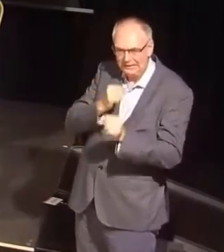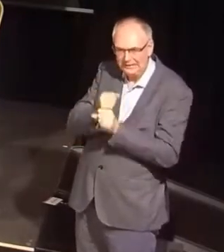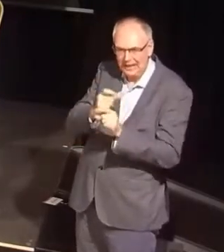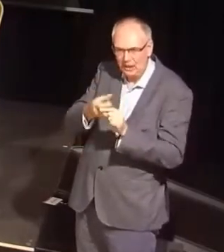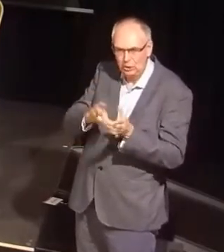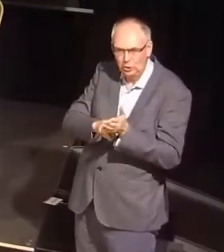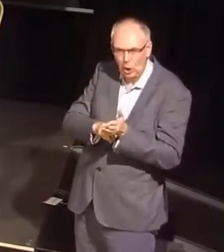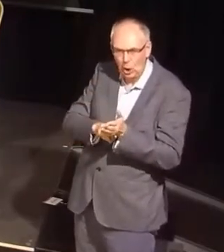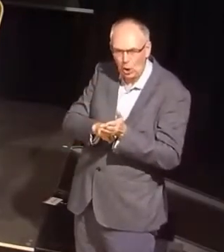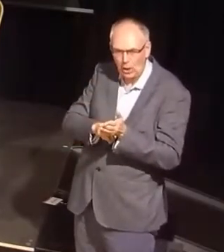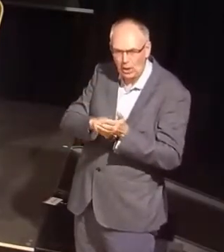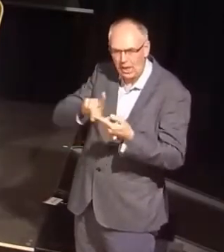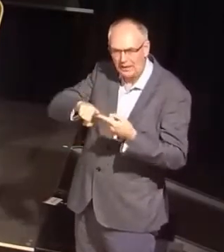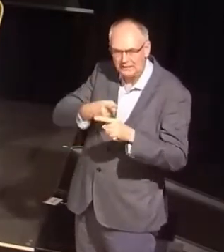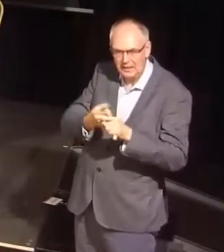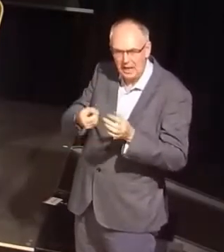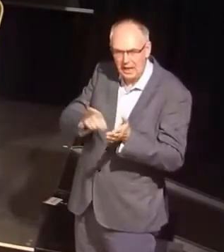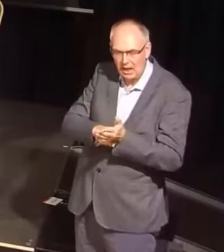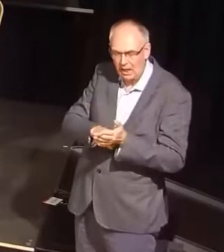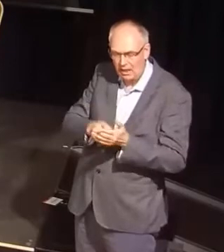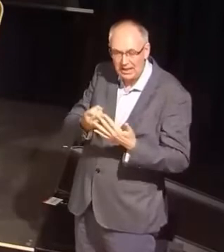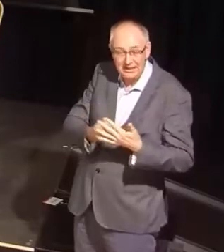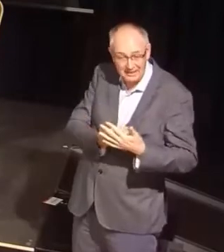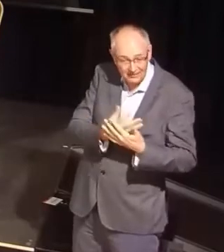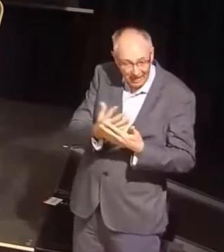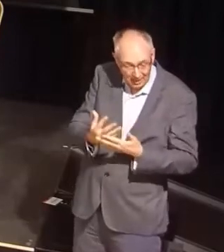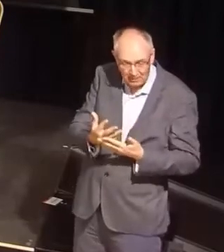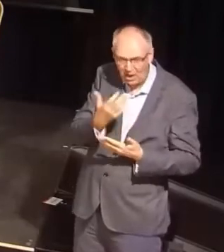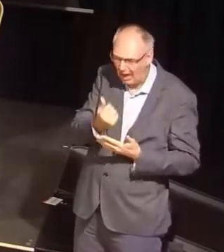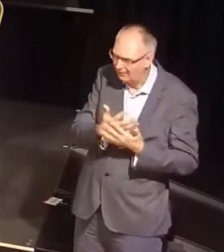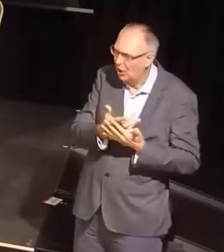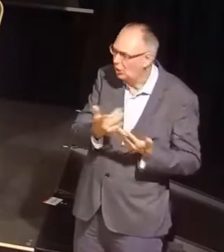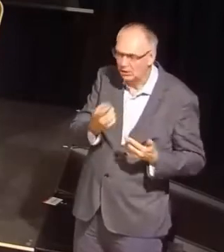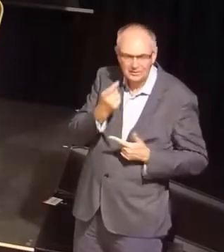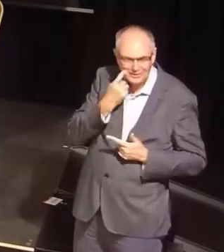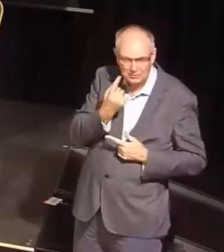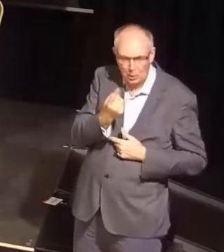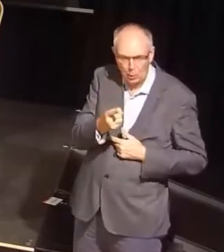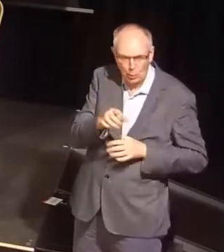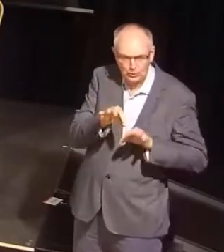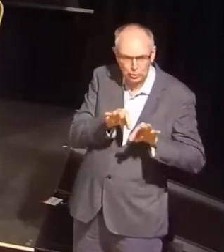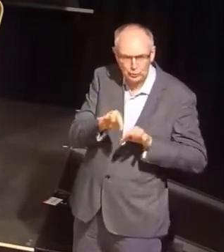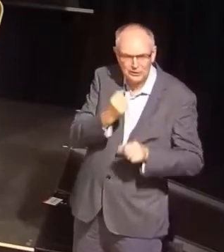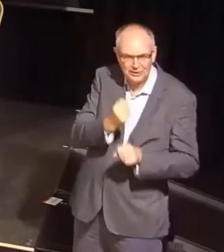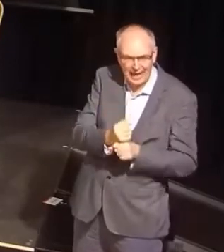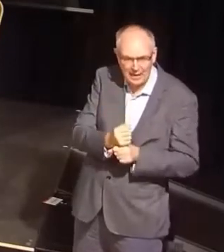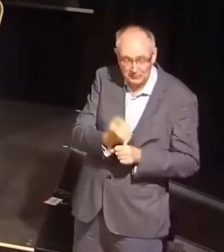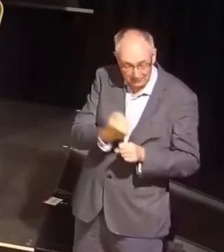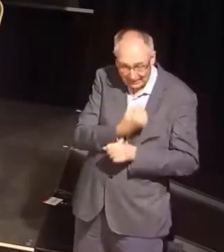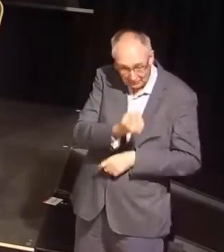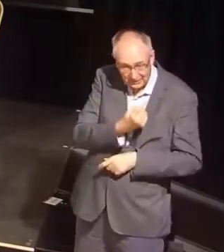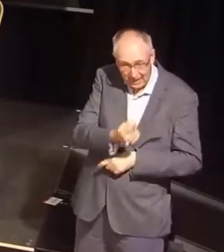It's by a developer that has a whole range of simple one switch games, he's made them all himself, he's teaching himself how to code.